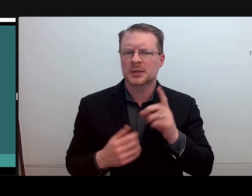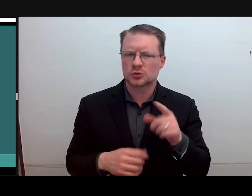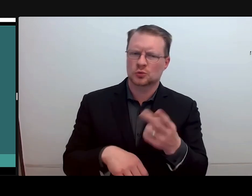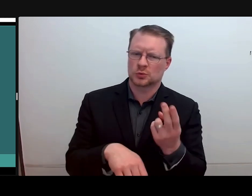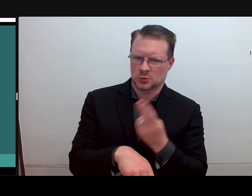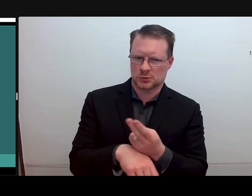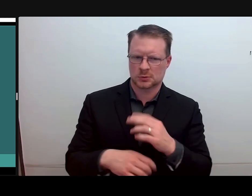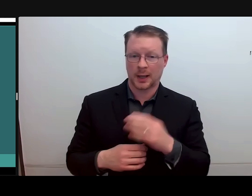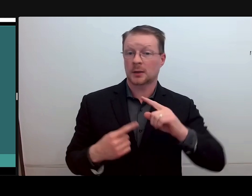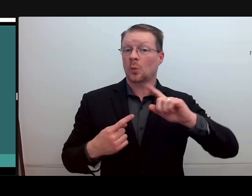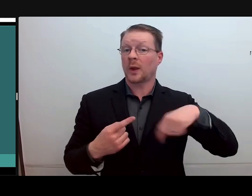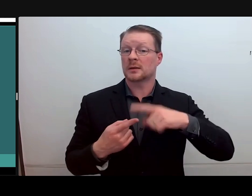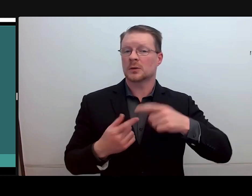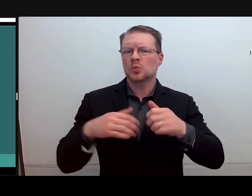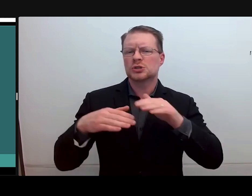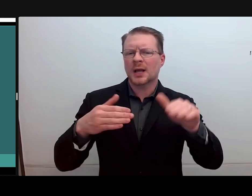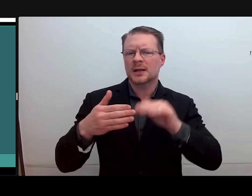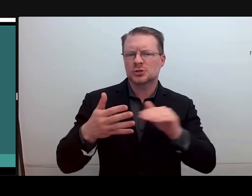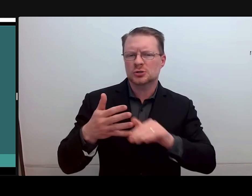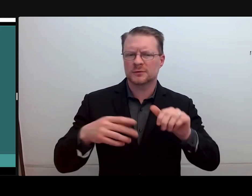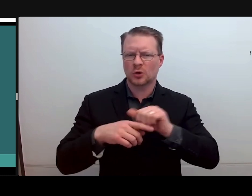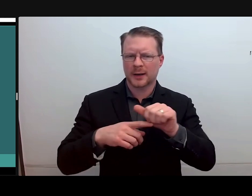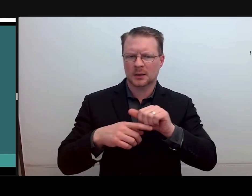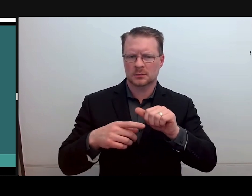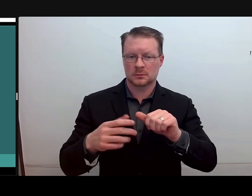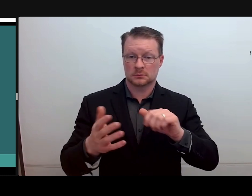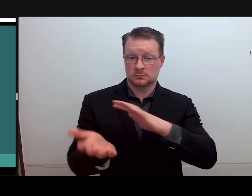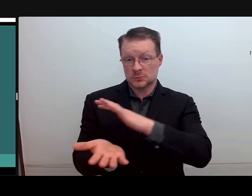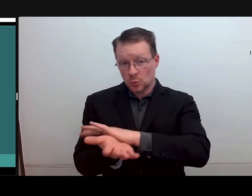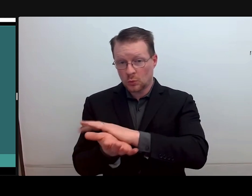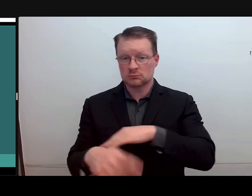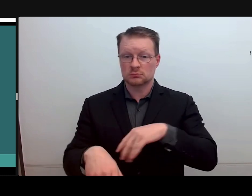what accommodations they use and when, at which stage of their training,